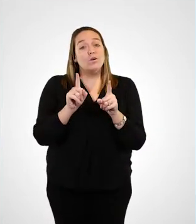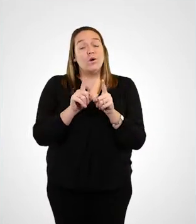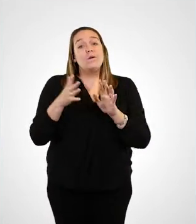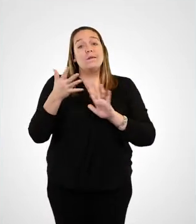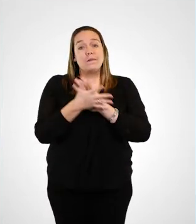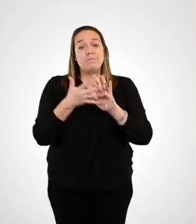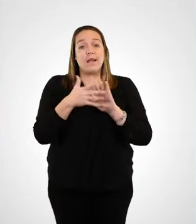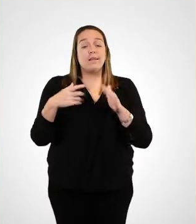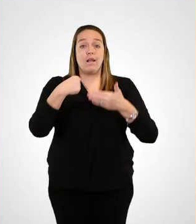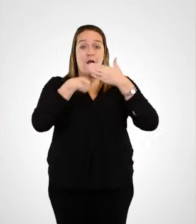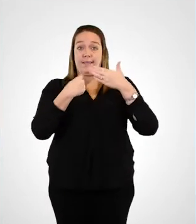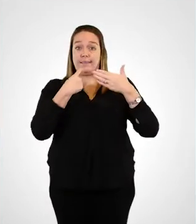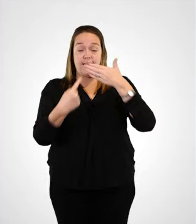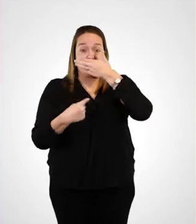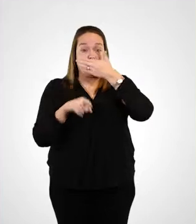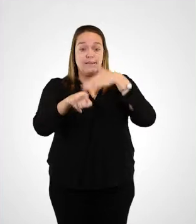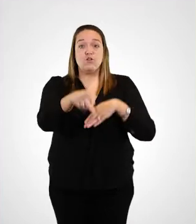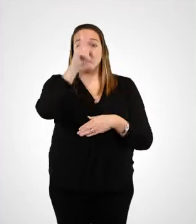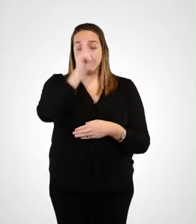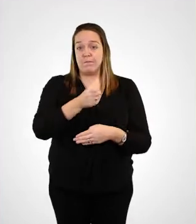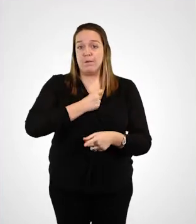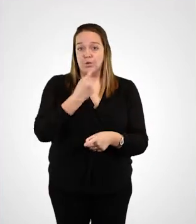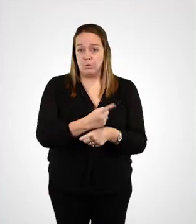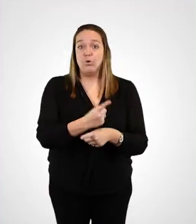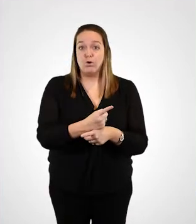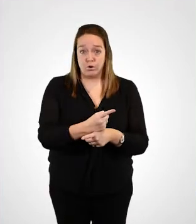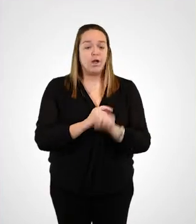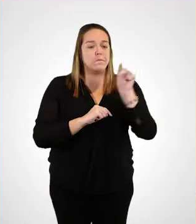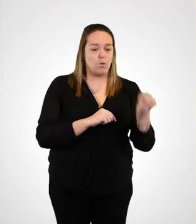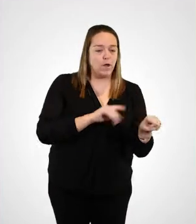And by the way, that also involves I say it, the child also says it